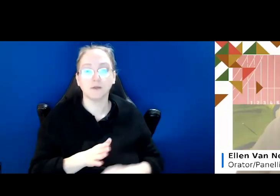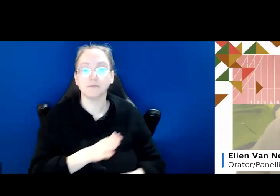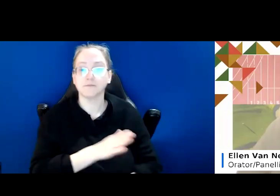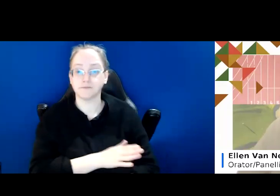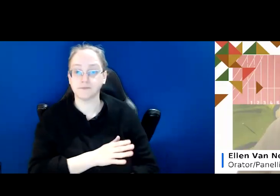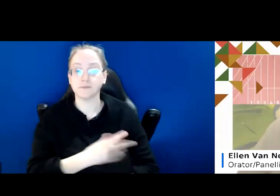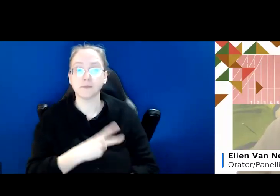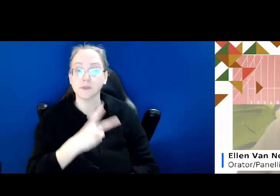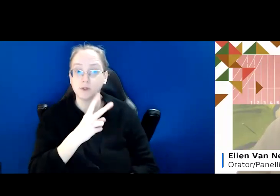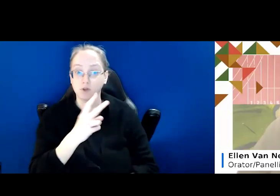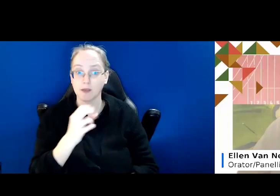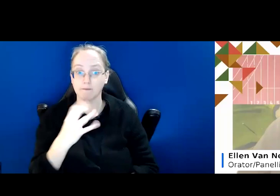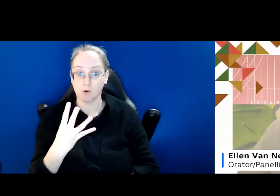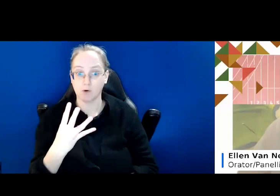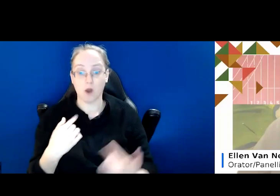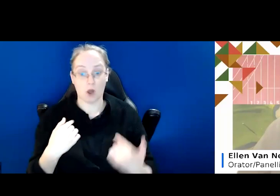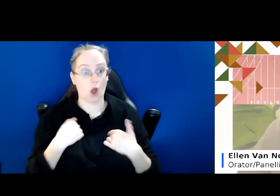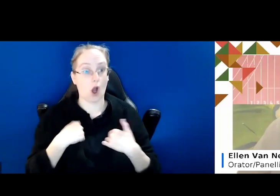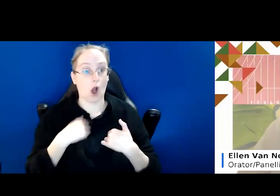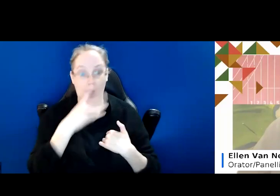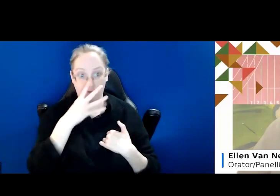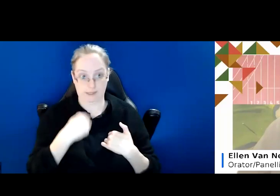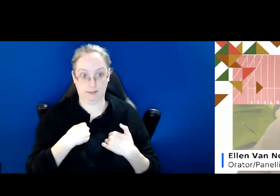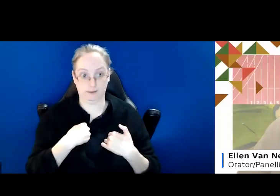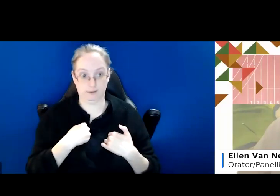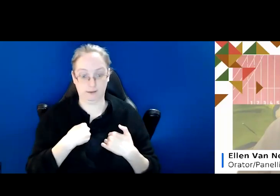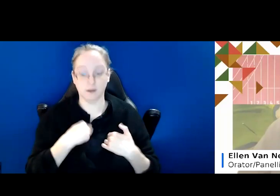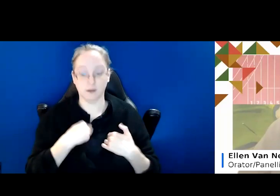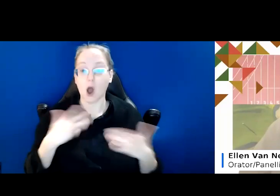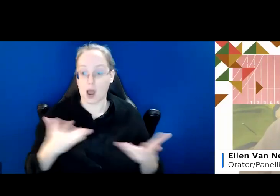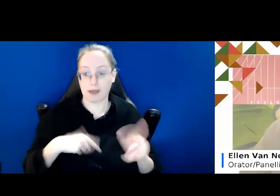I'm playing football at my local high school. Over a long,